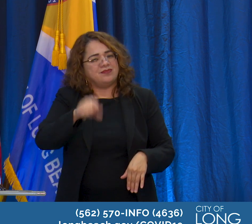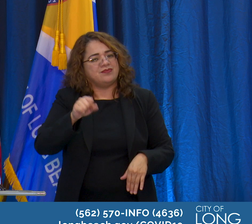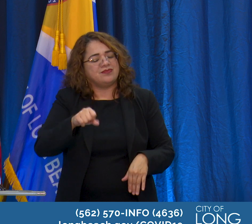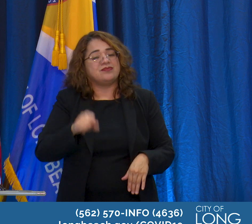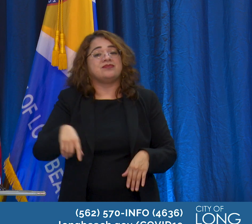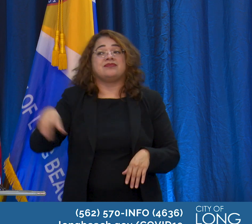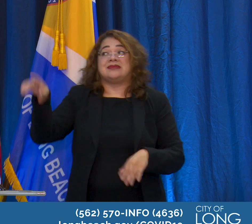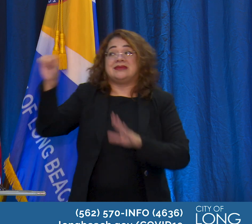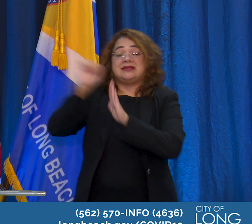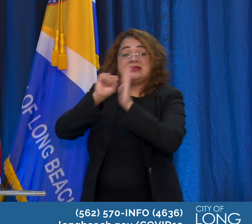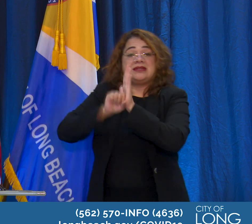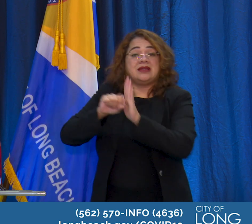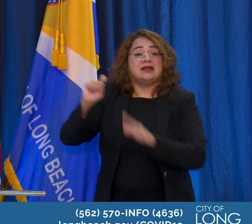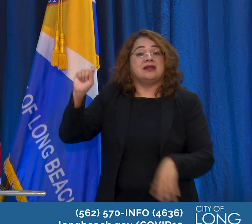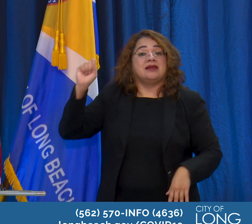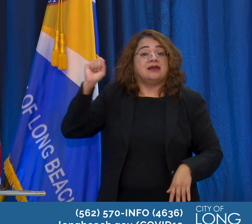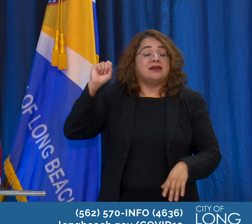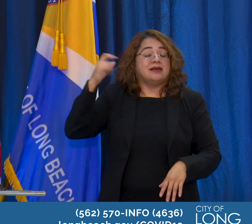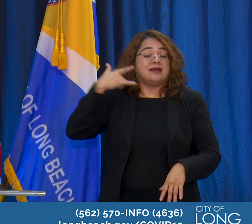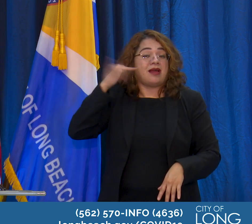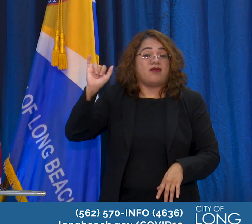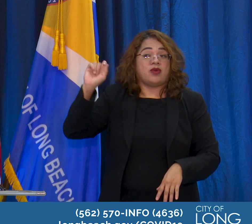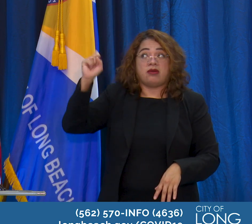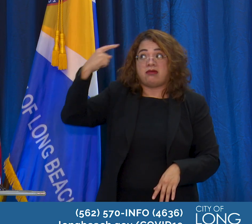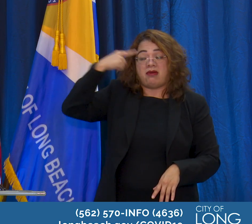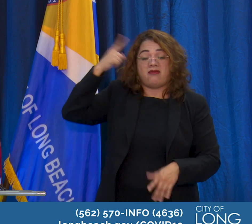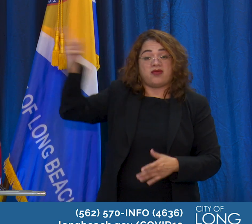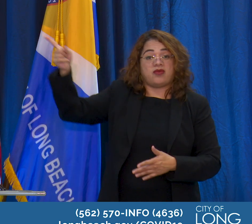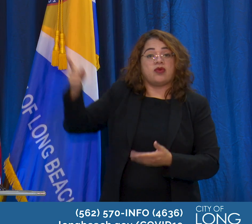supports Governor Newsom's reopening strategy.